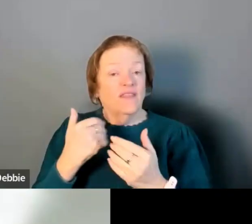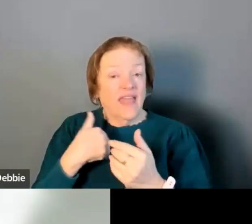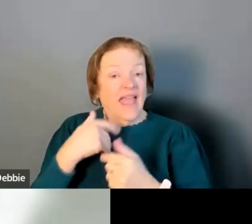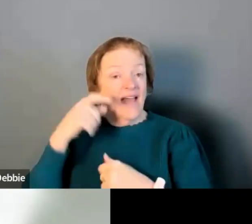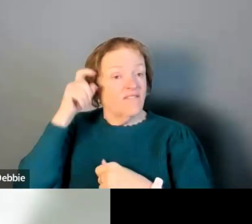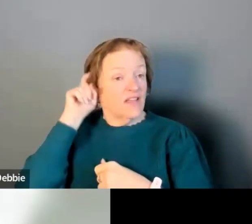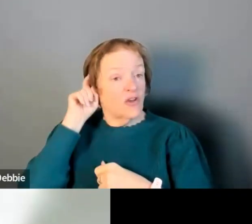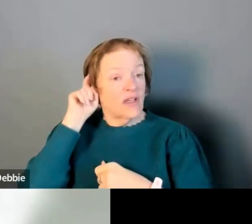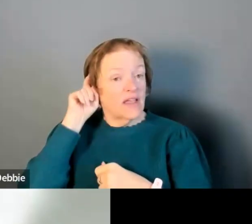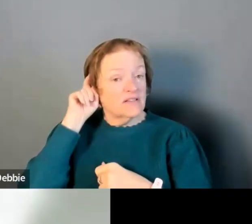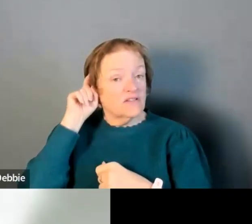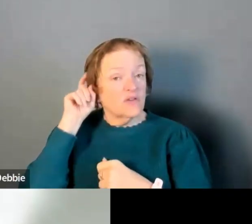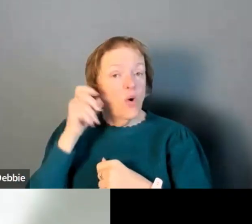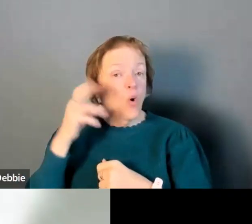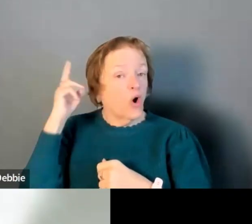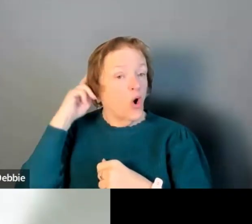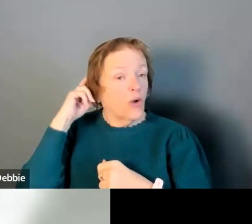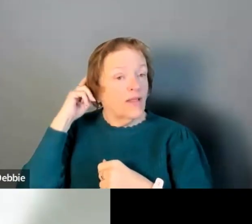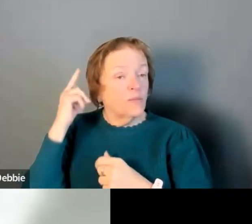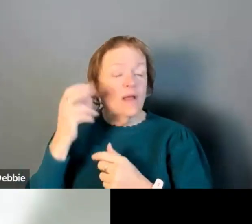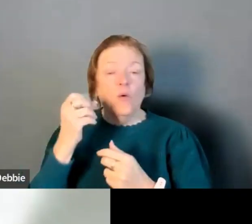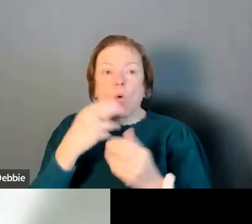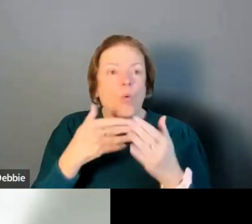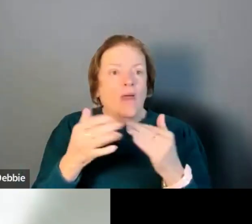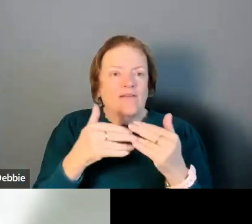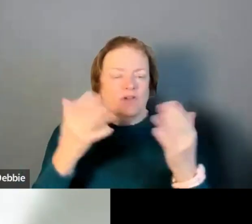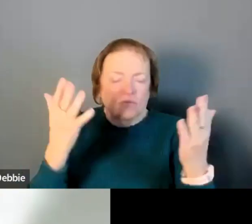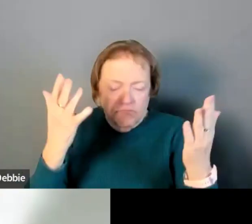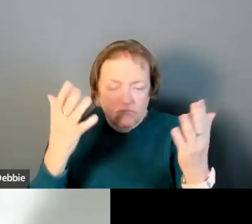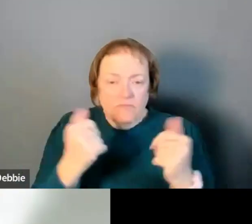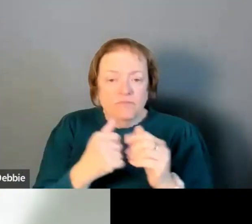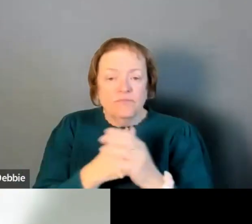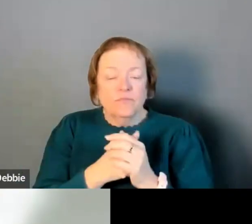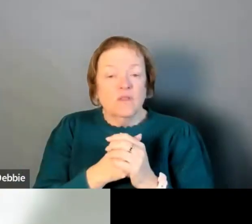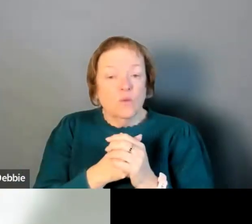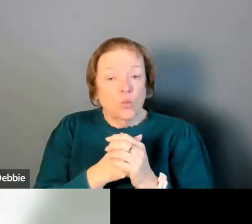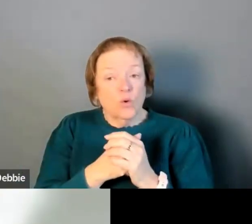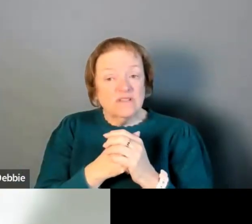or a cochlear implant or whatever, did you did were there a promotion when they got them?